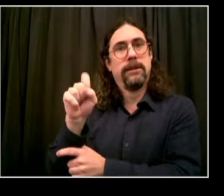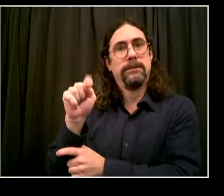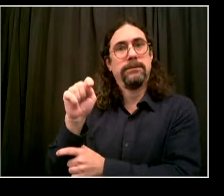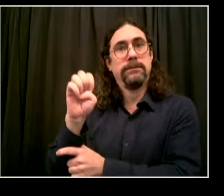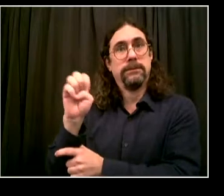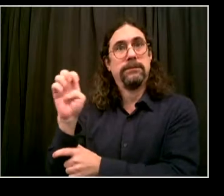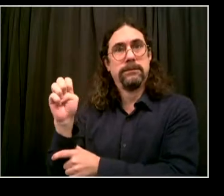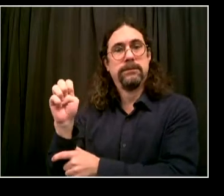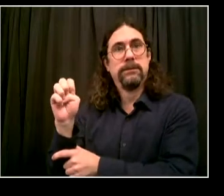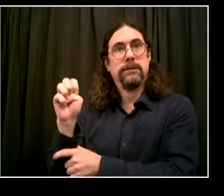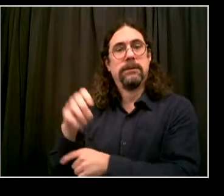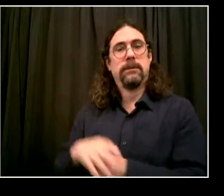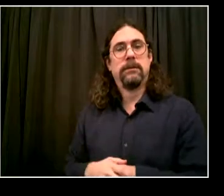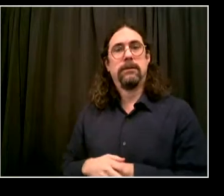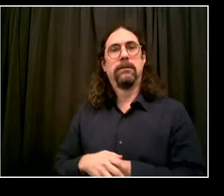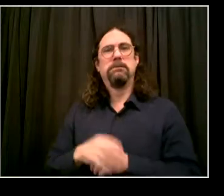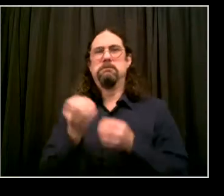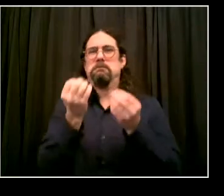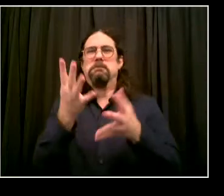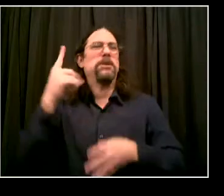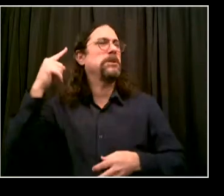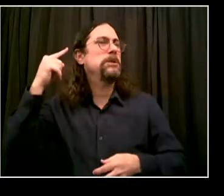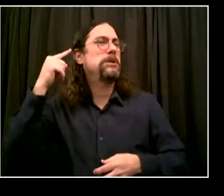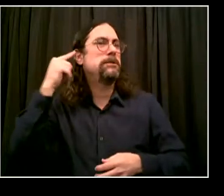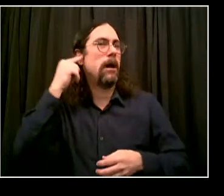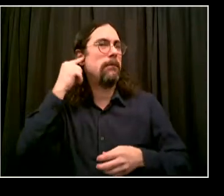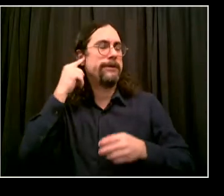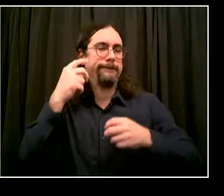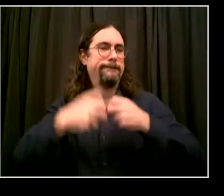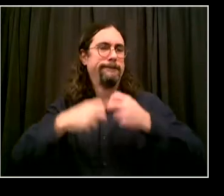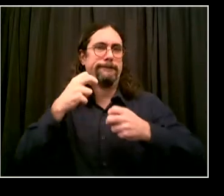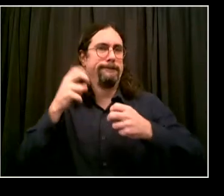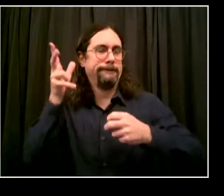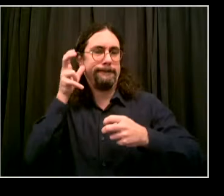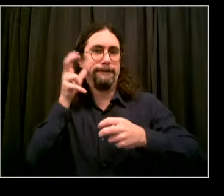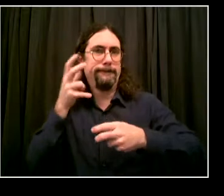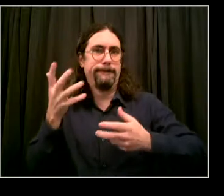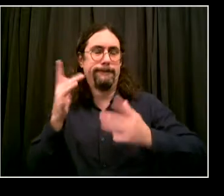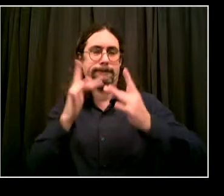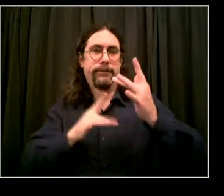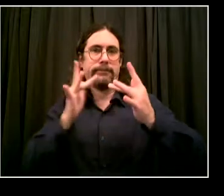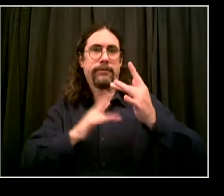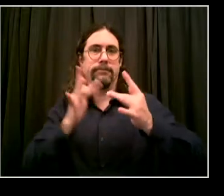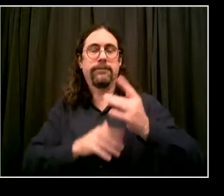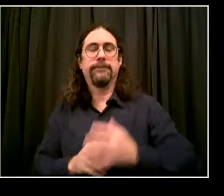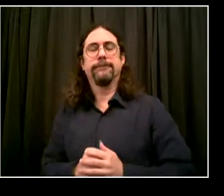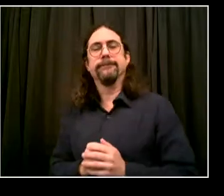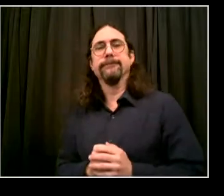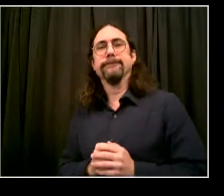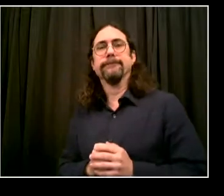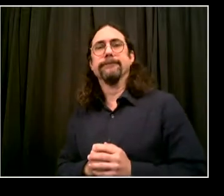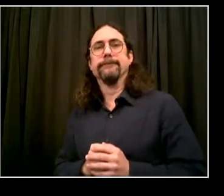UNION IT SEEMS